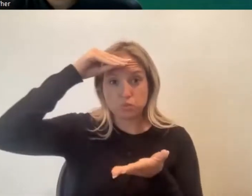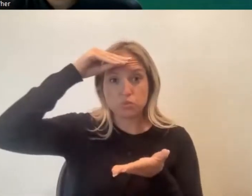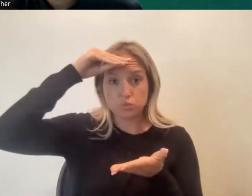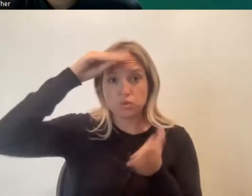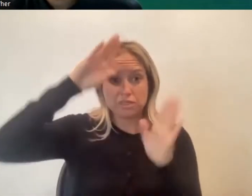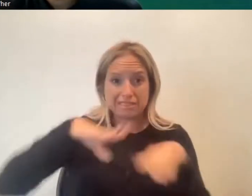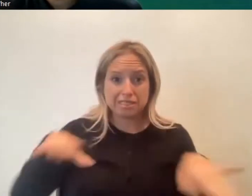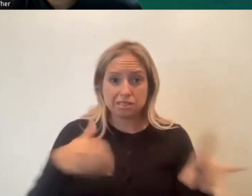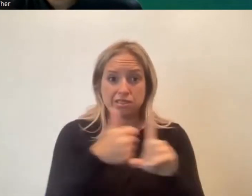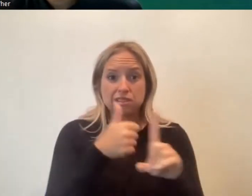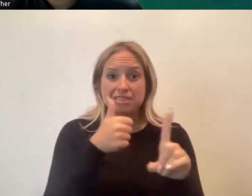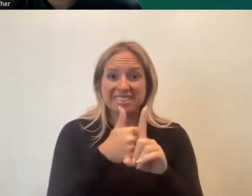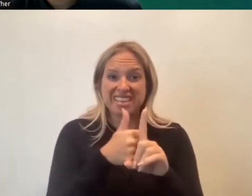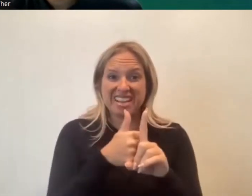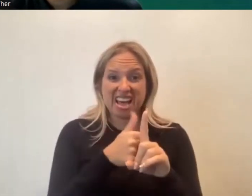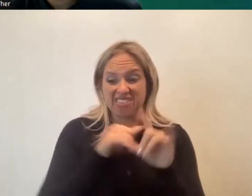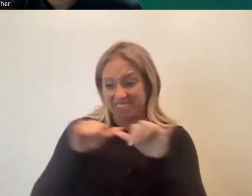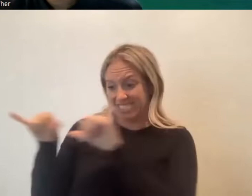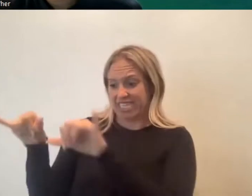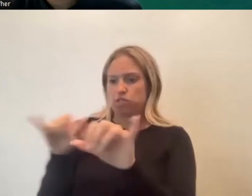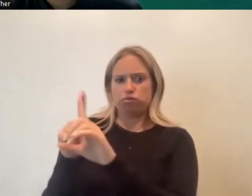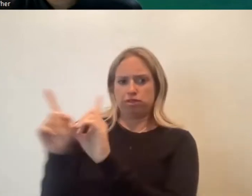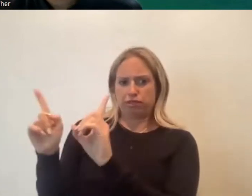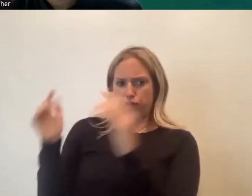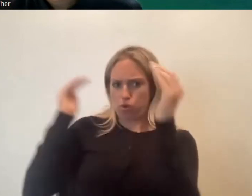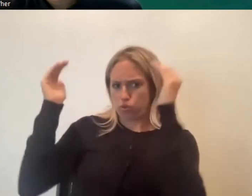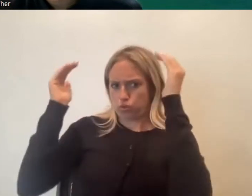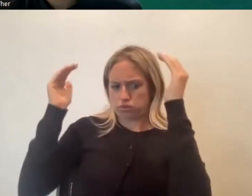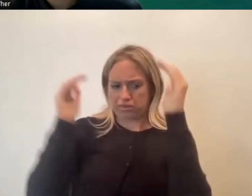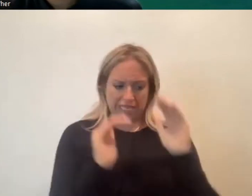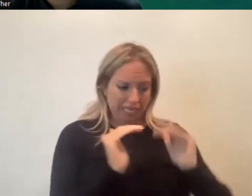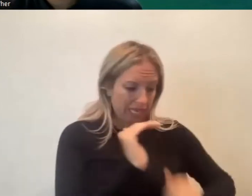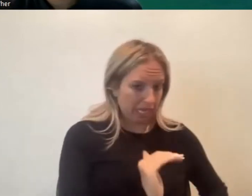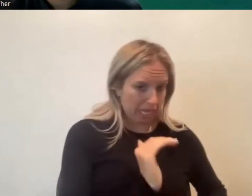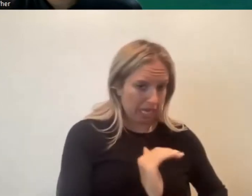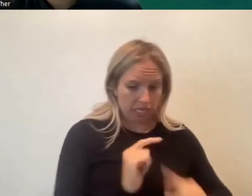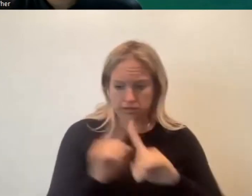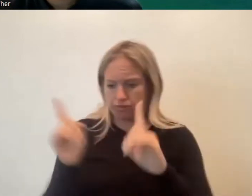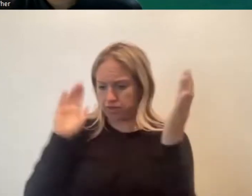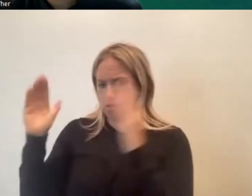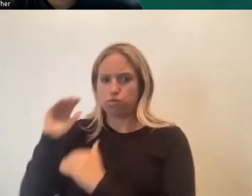held to a different standard than adults. It's not about whether or not they can go work.